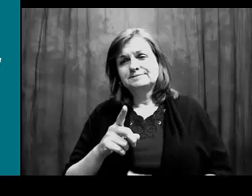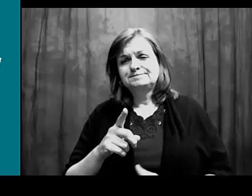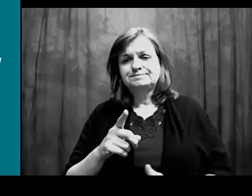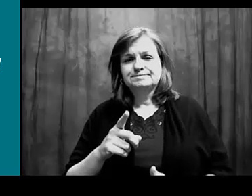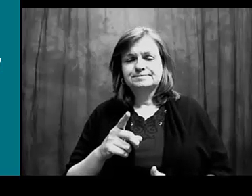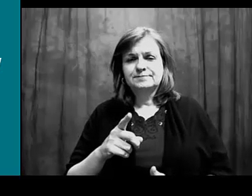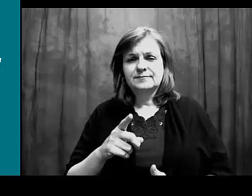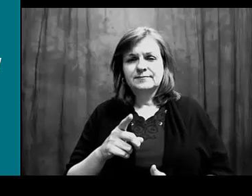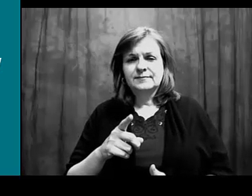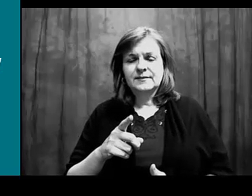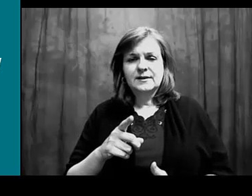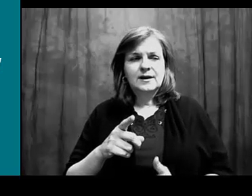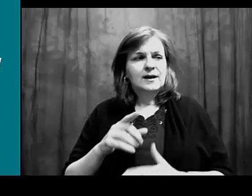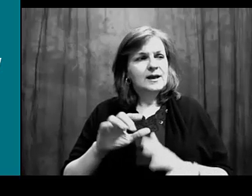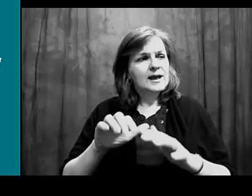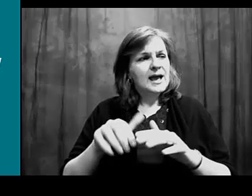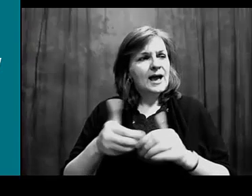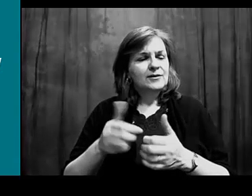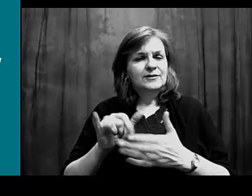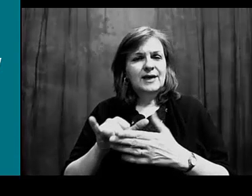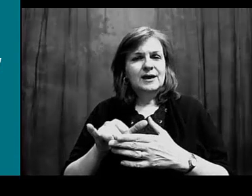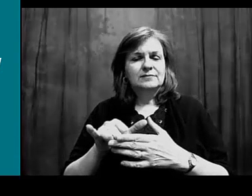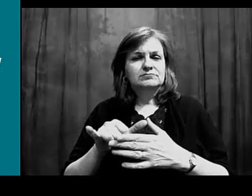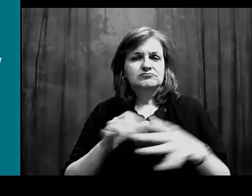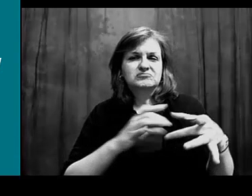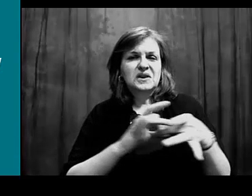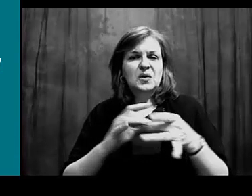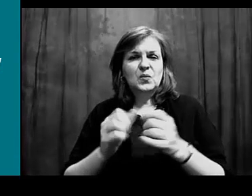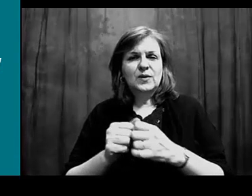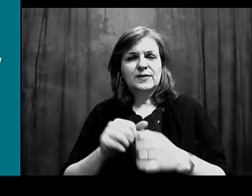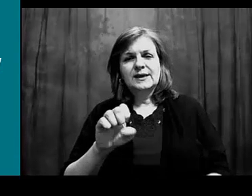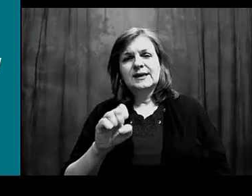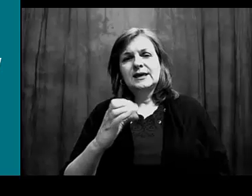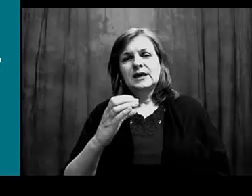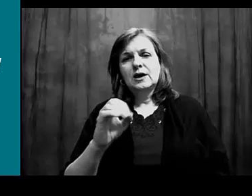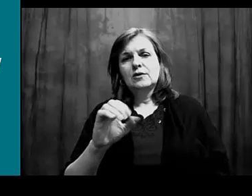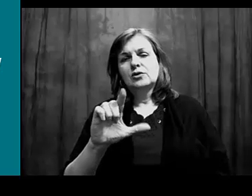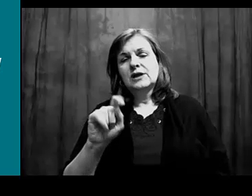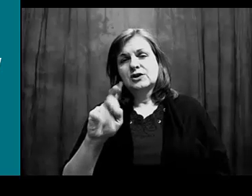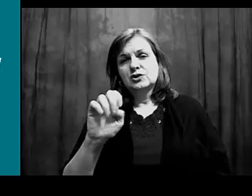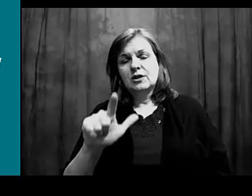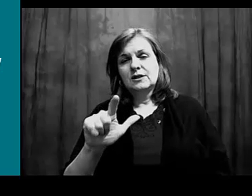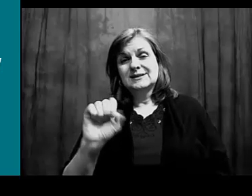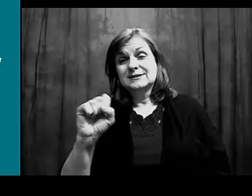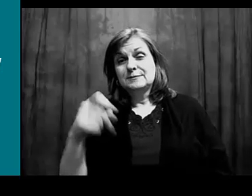based on the ecological species concept?? so this actually says